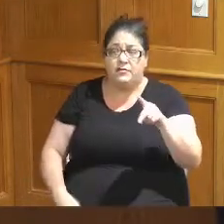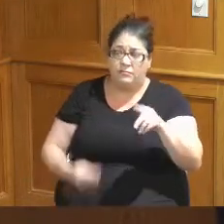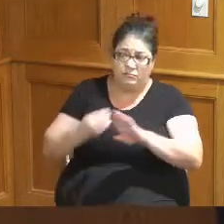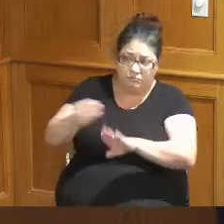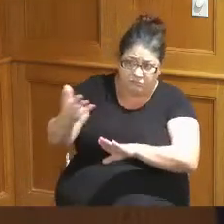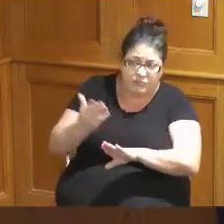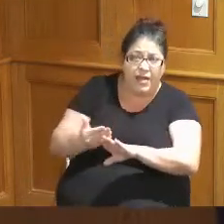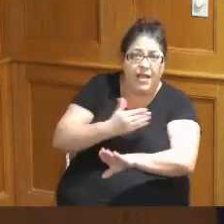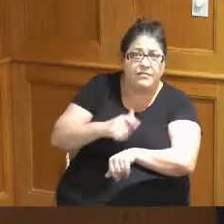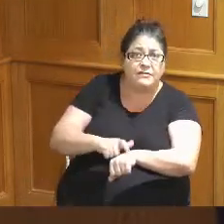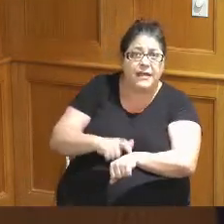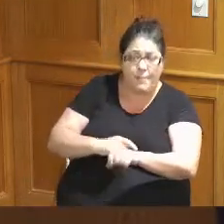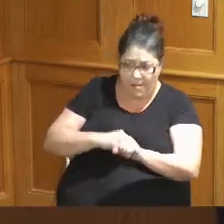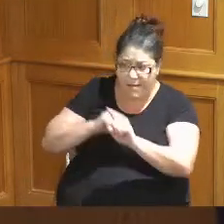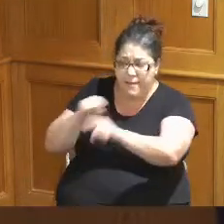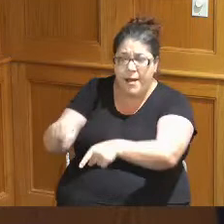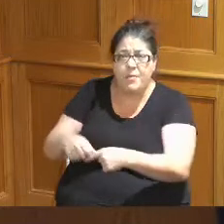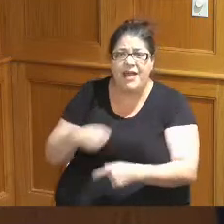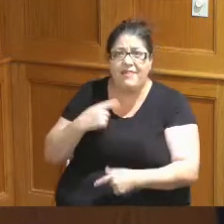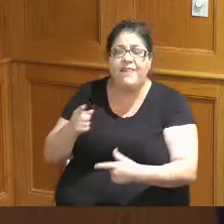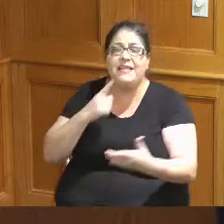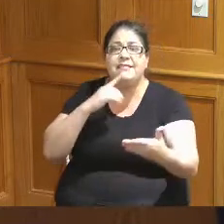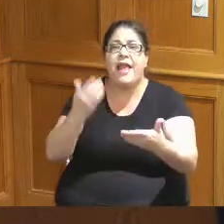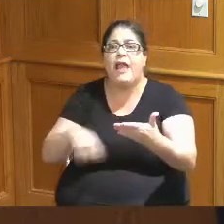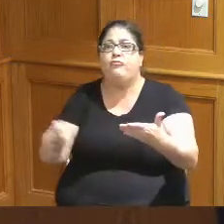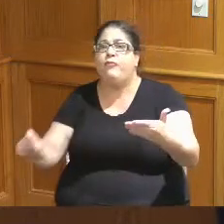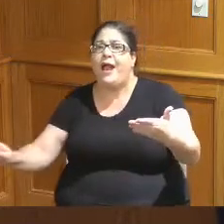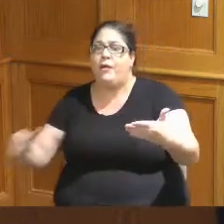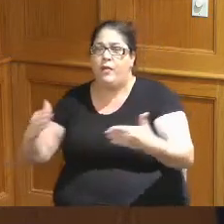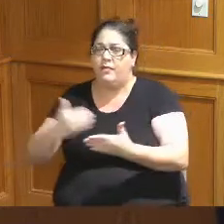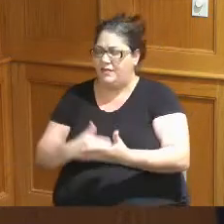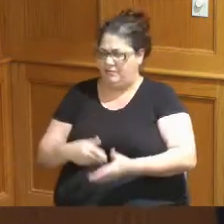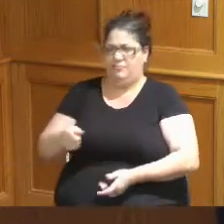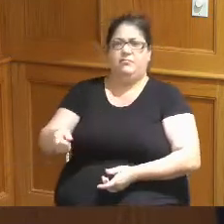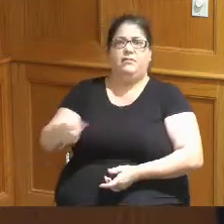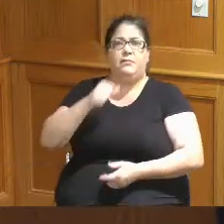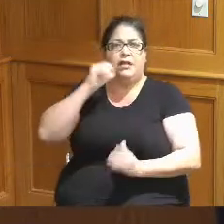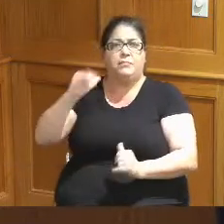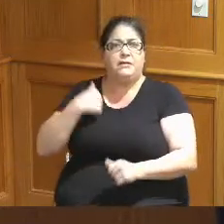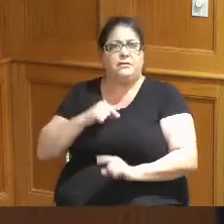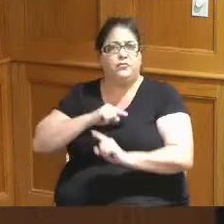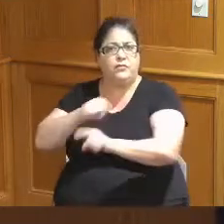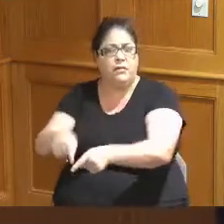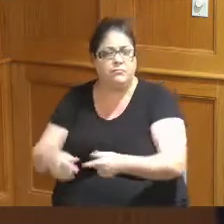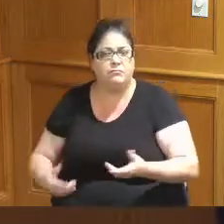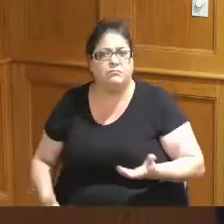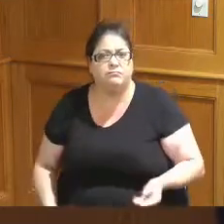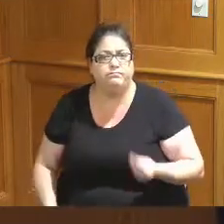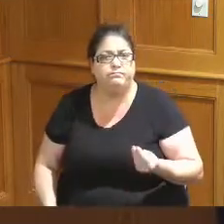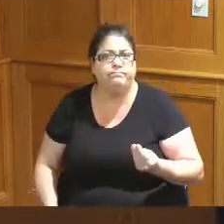so we've got to change the mentality if we're going to go in here and really be a partner